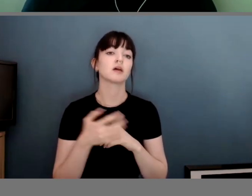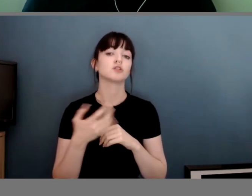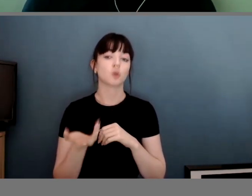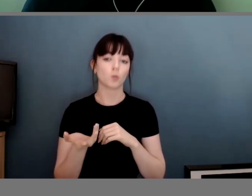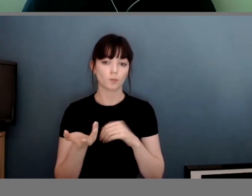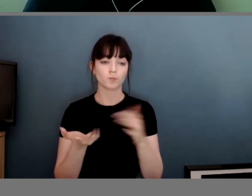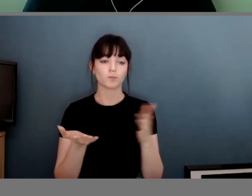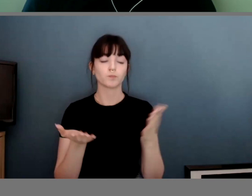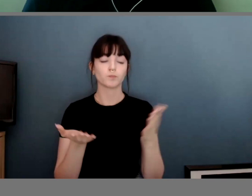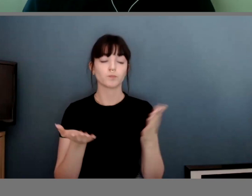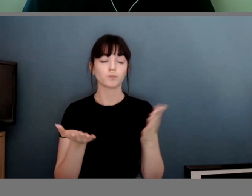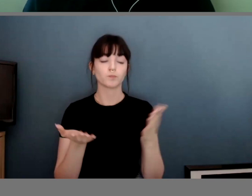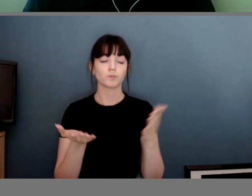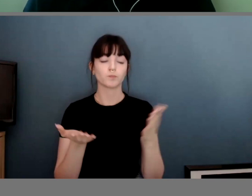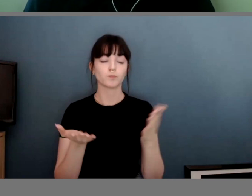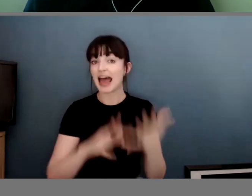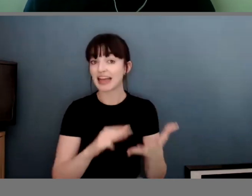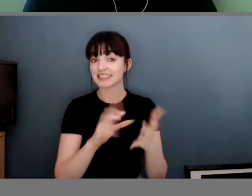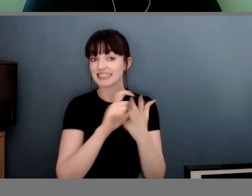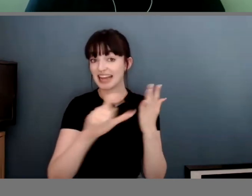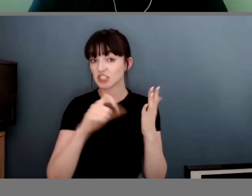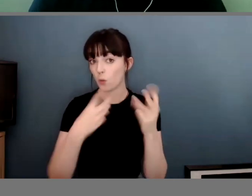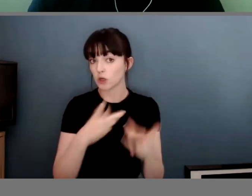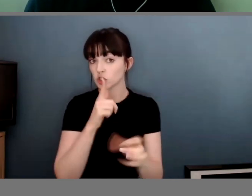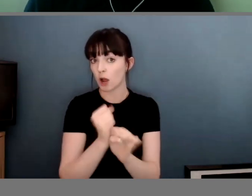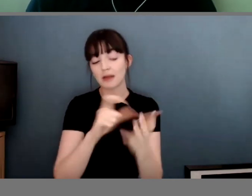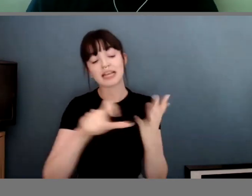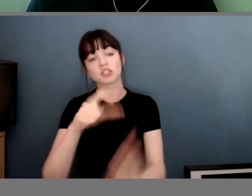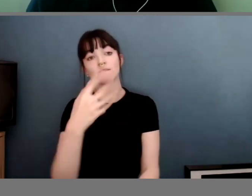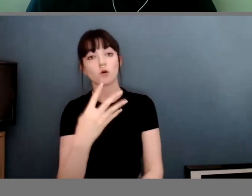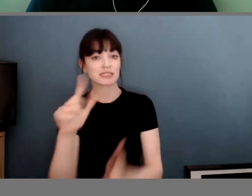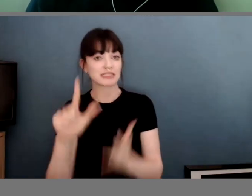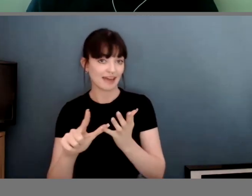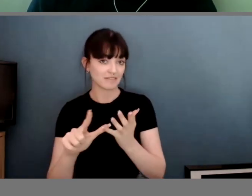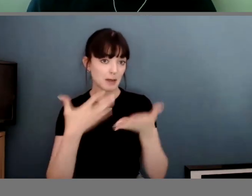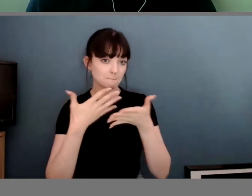section just to look at here is section 47 public service employment. And again